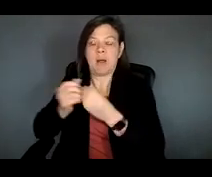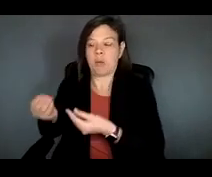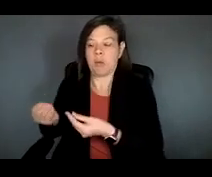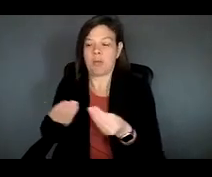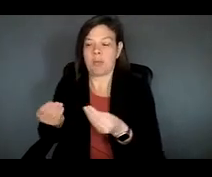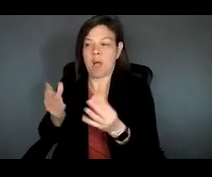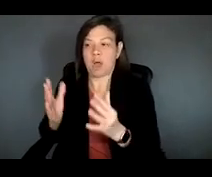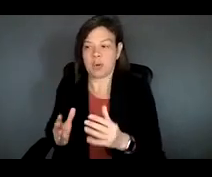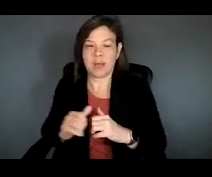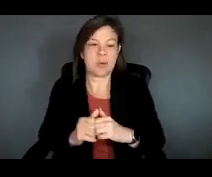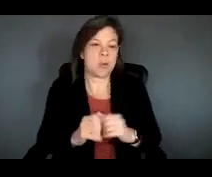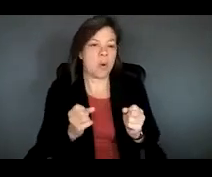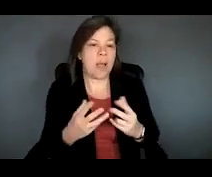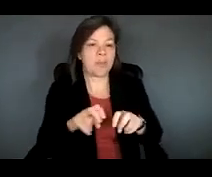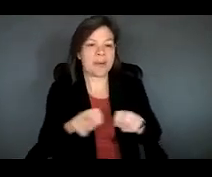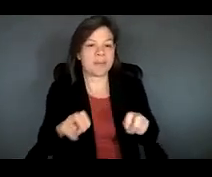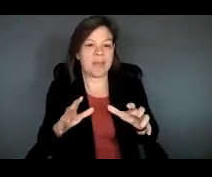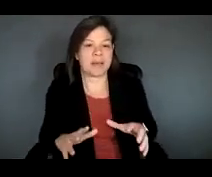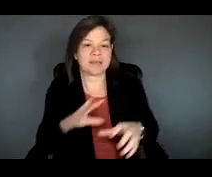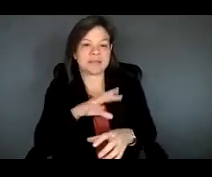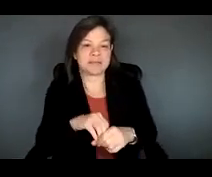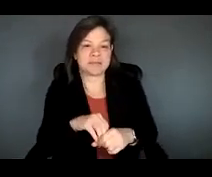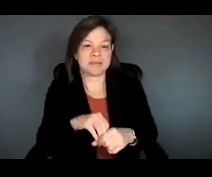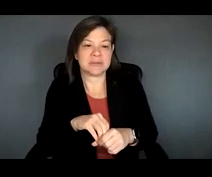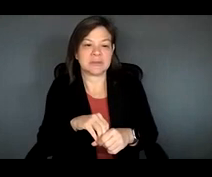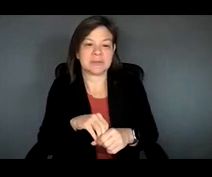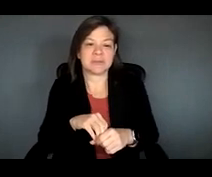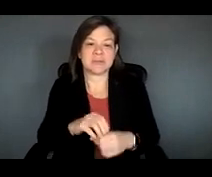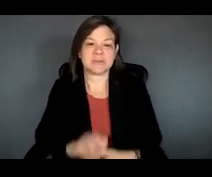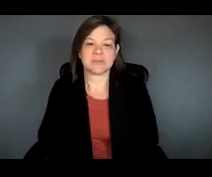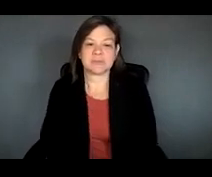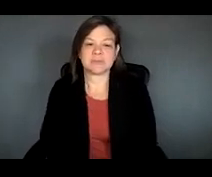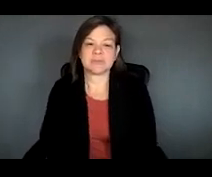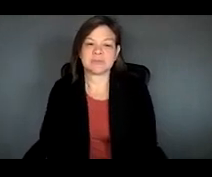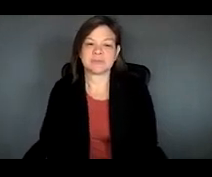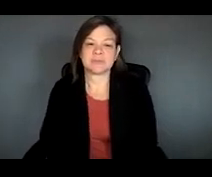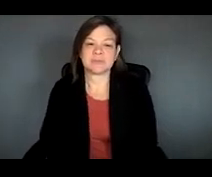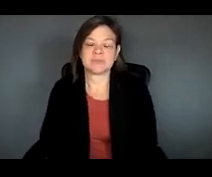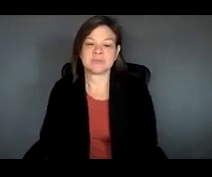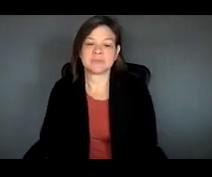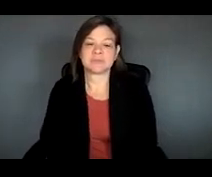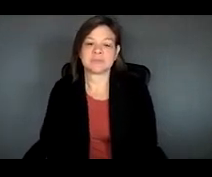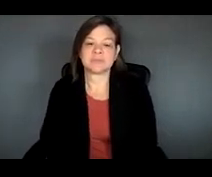or how many panelists you have, et cetera, et cetera. So one example here might be that